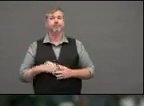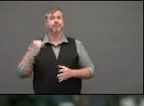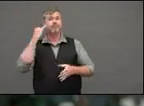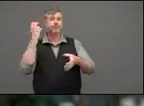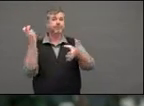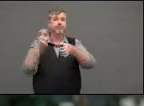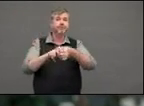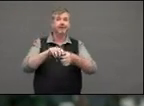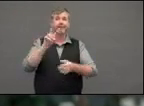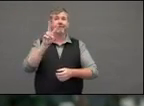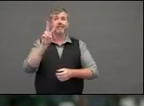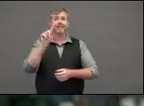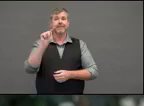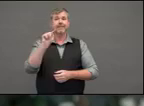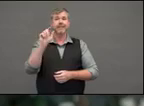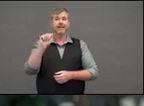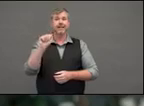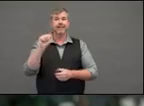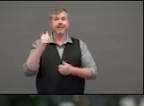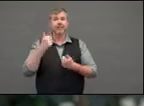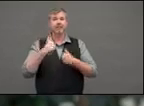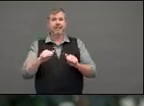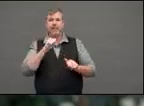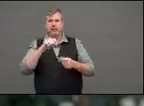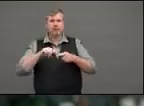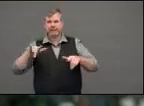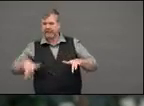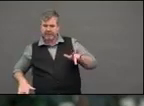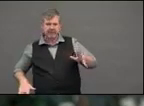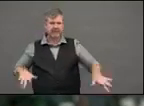don't know who's been there before and try to wear your mask especially try